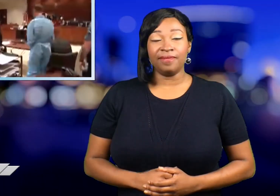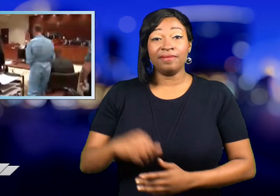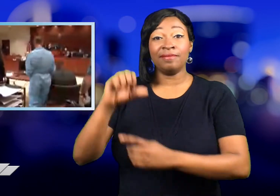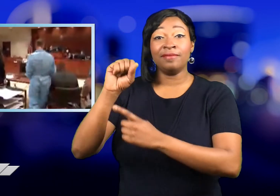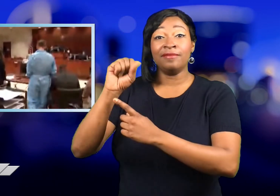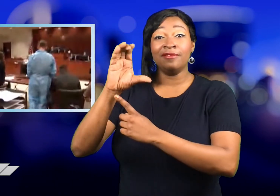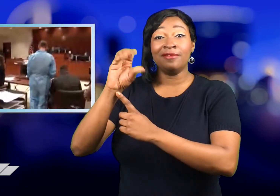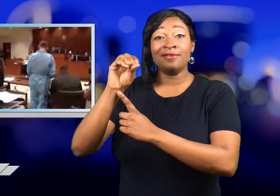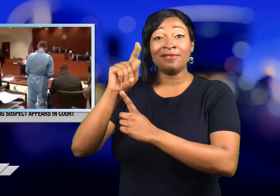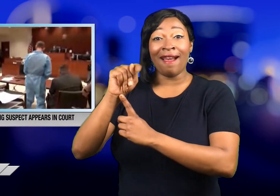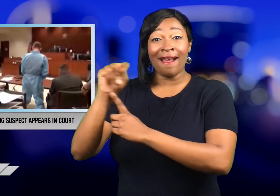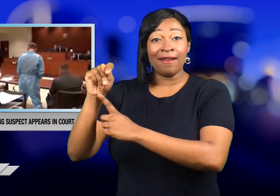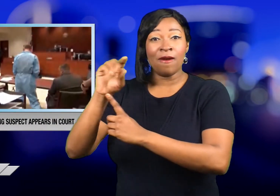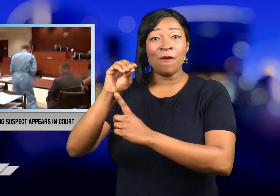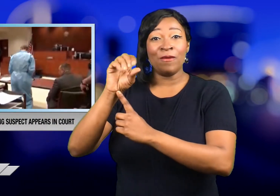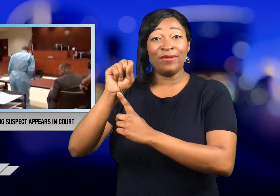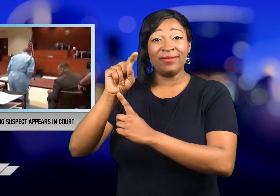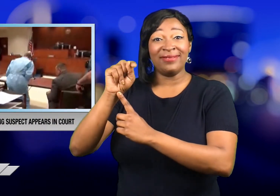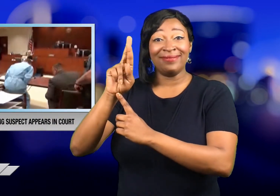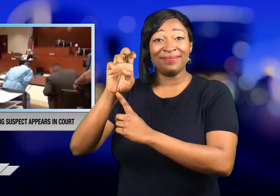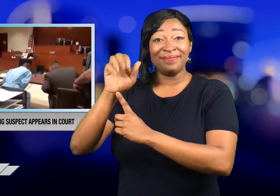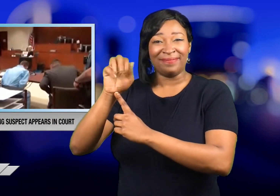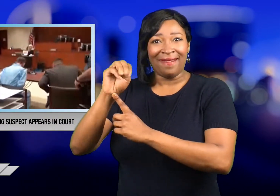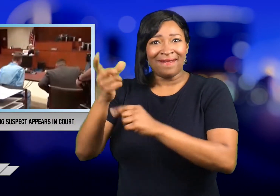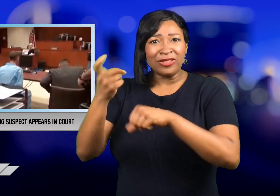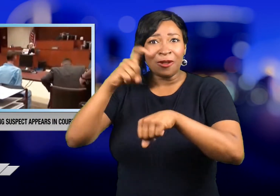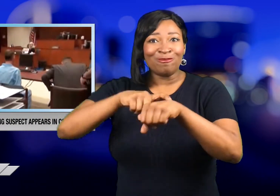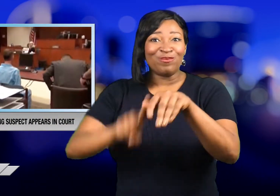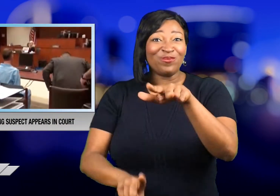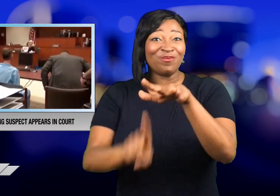Scott Ostrem made his first court appearance